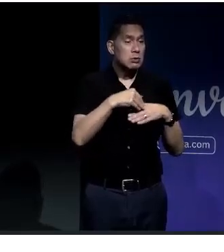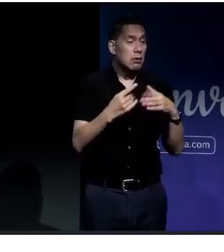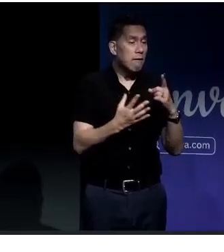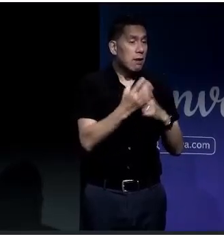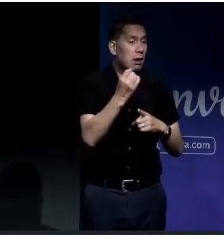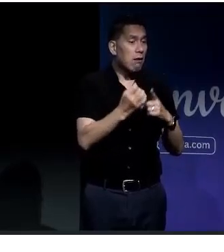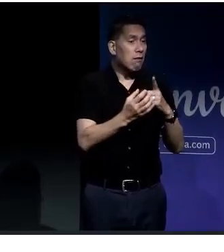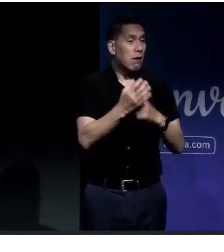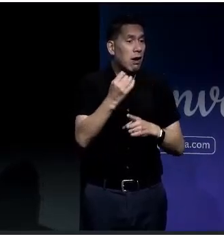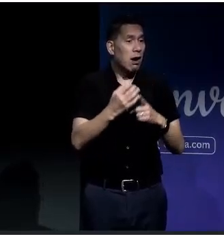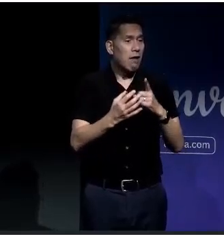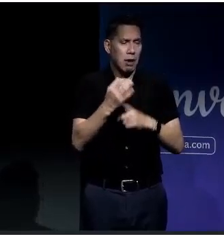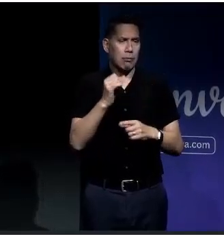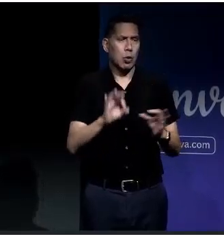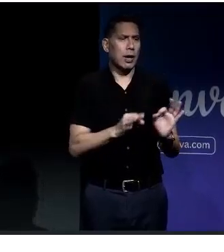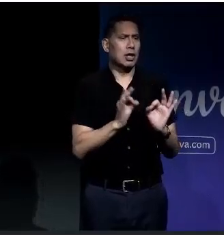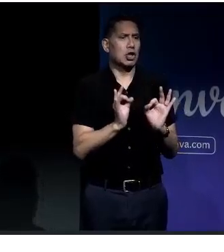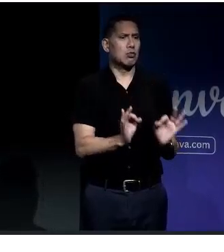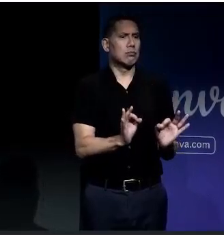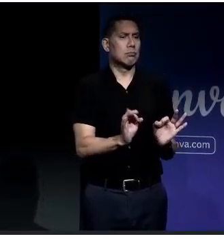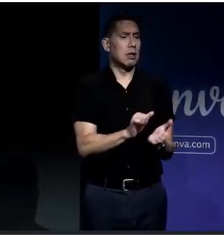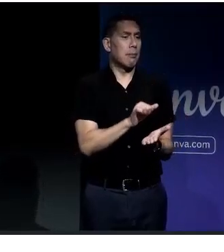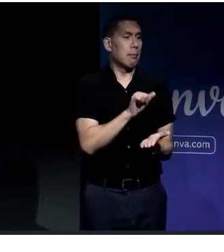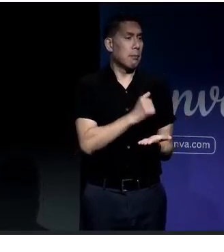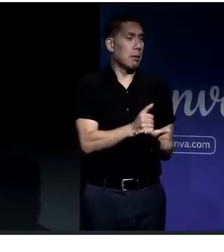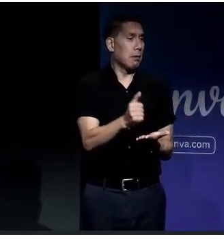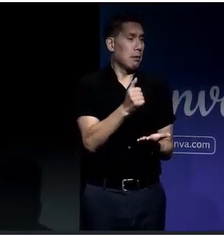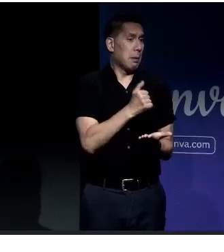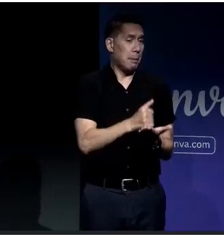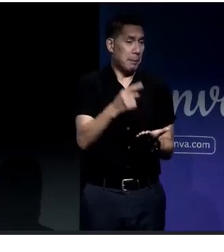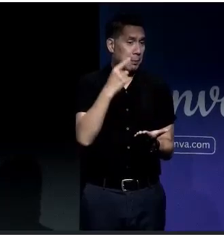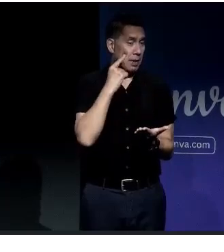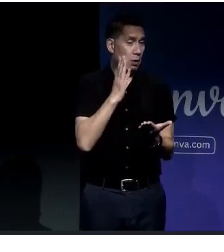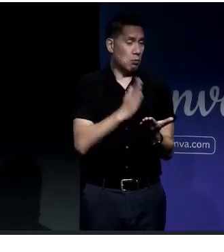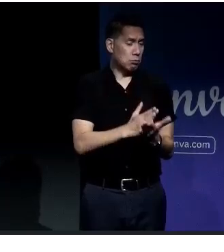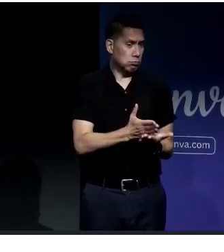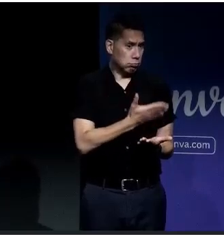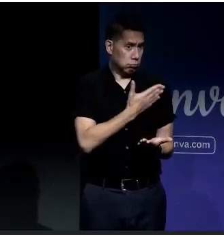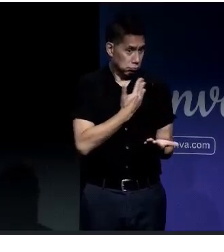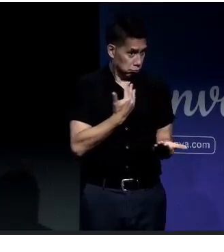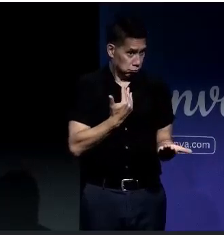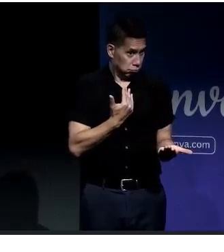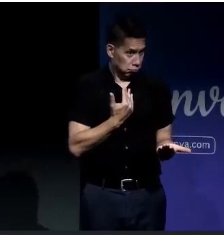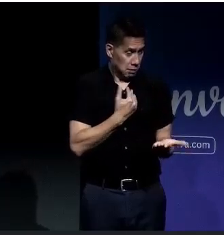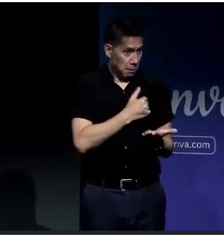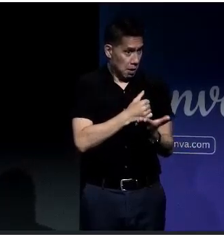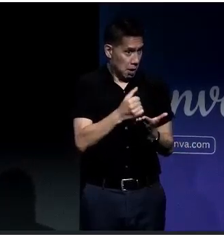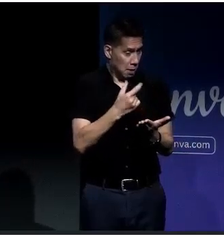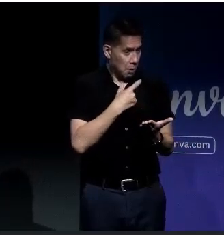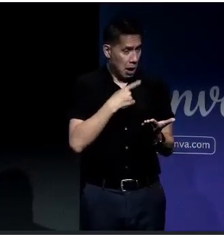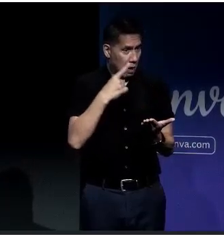probably a much more accurate number. And I think that's still very generous. When you looked at that slide with the massive list on it, that you probably no